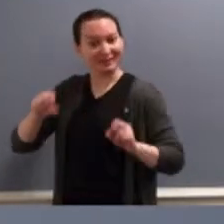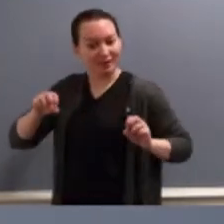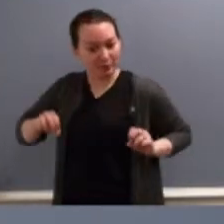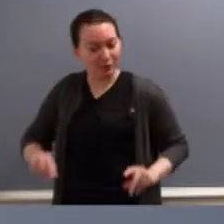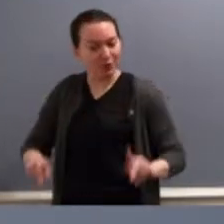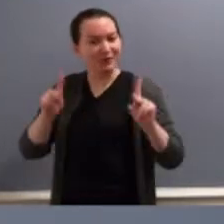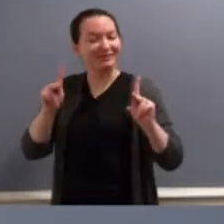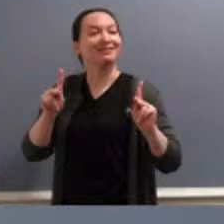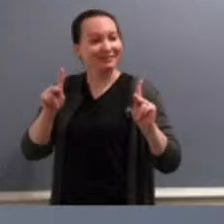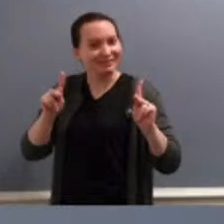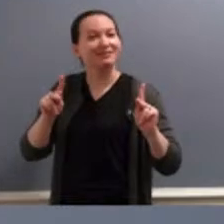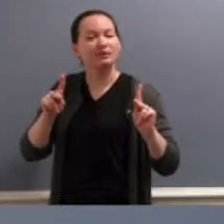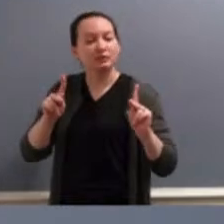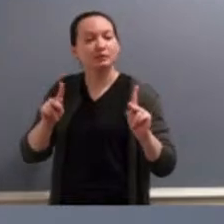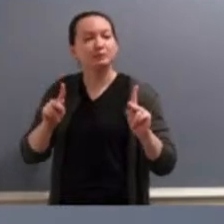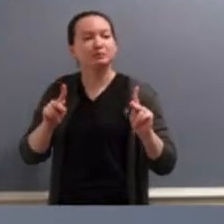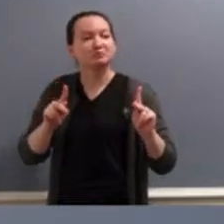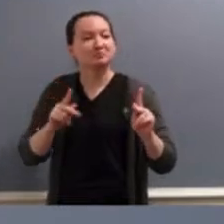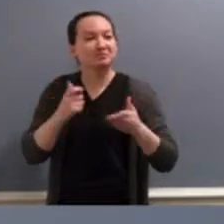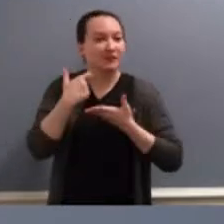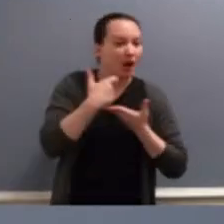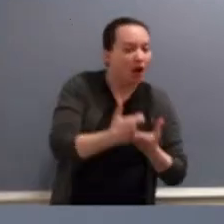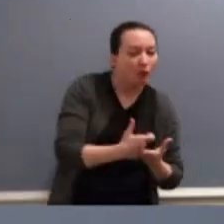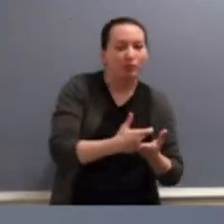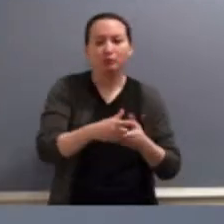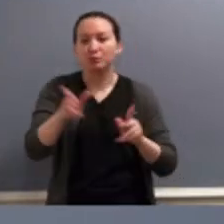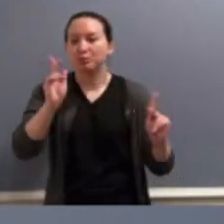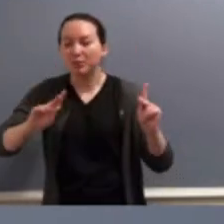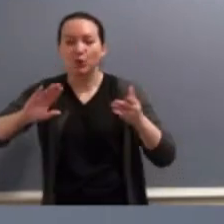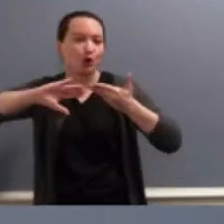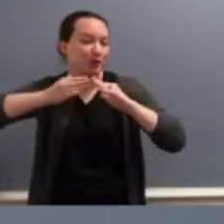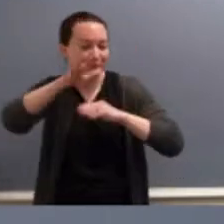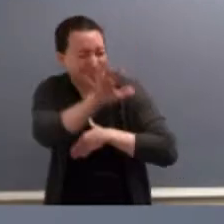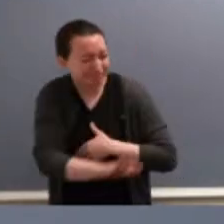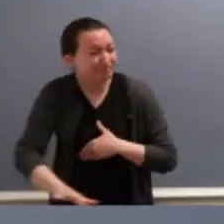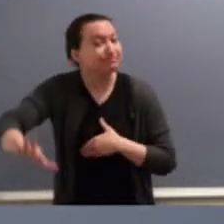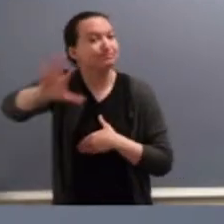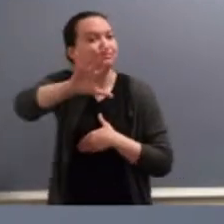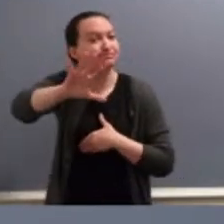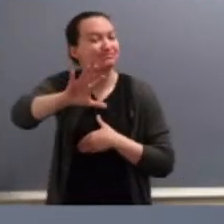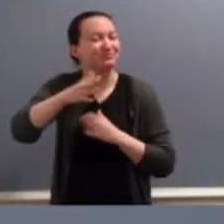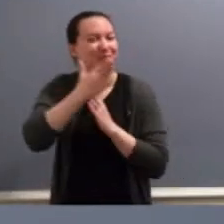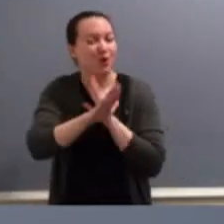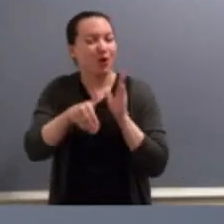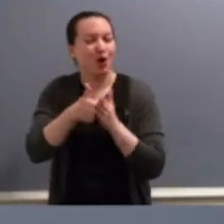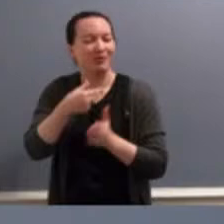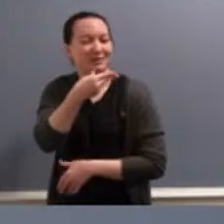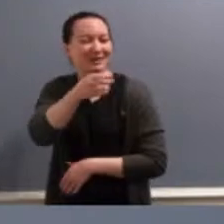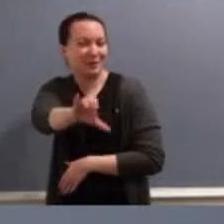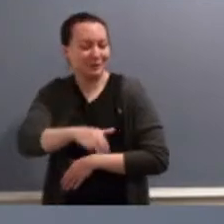as well to assist them to help people in the communities throughout Hamilton County thank you